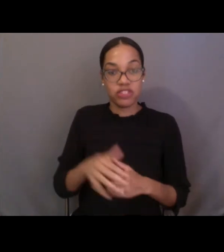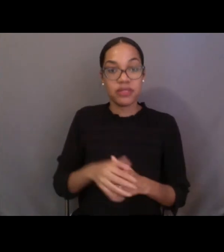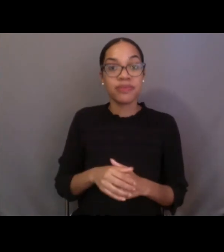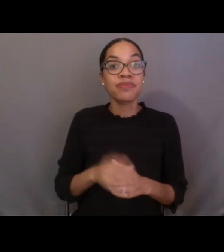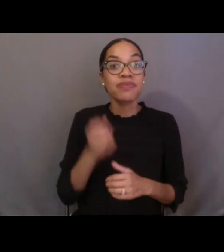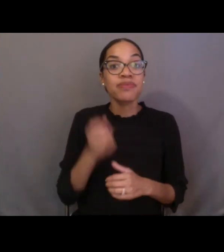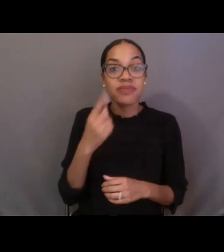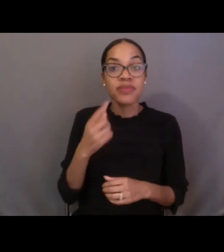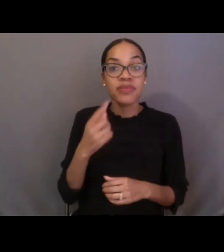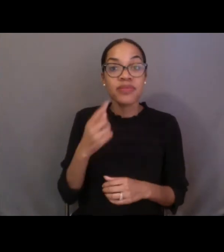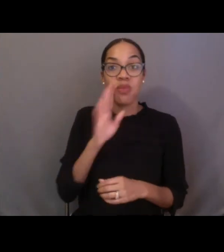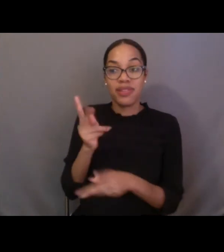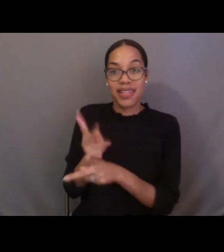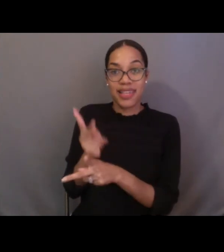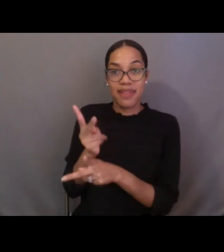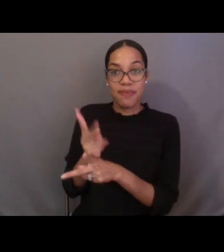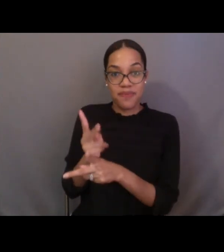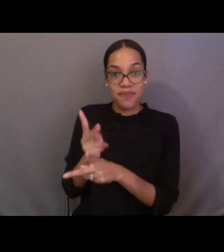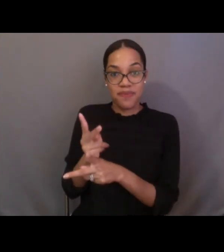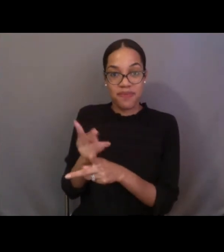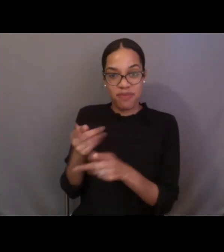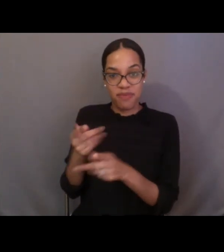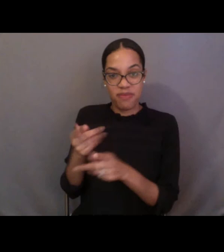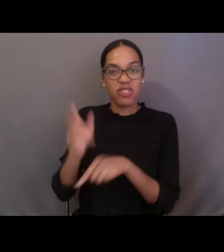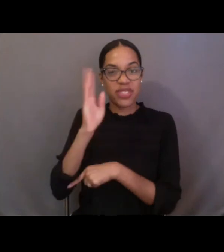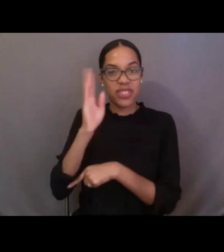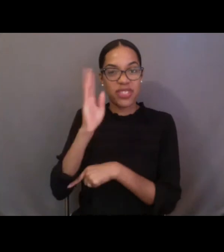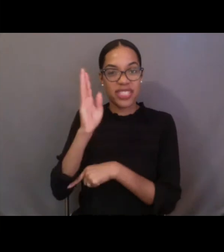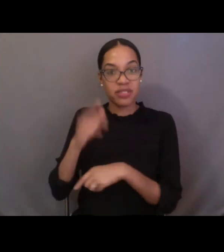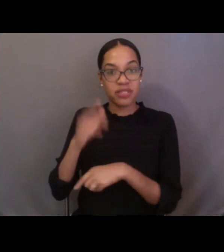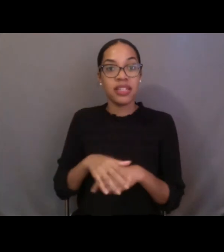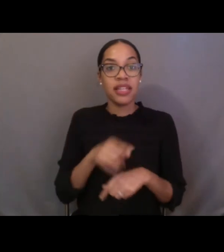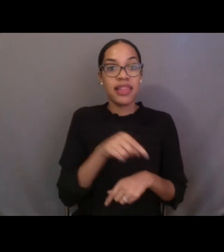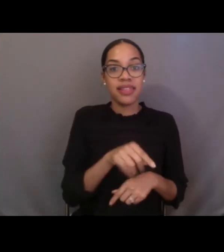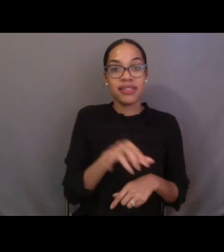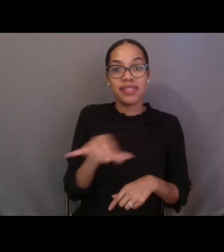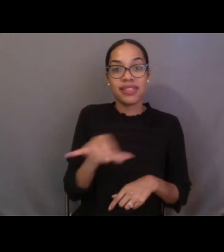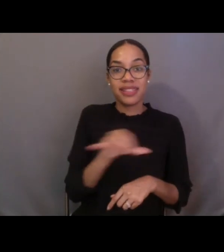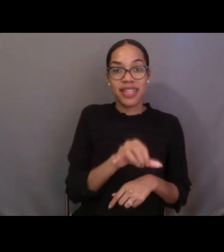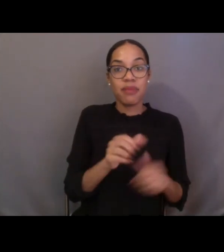for the rest of the webinar. And then we're going to check in on them at the end and see the differences between the water.